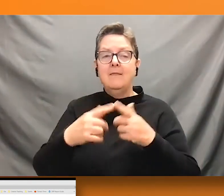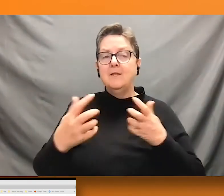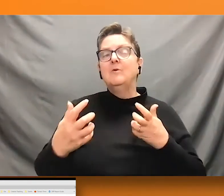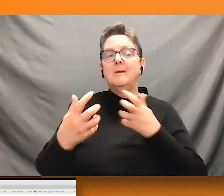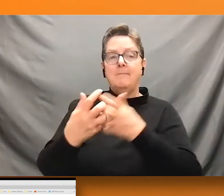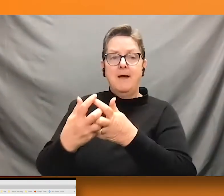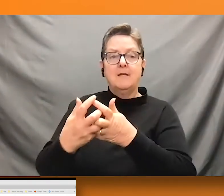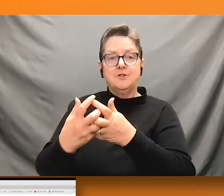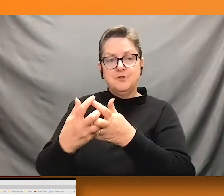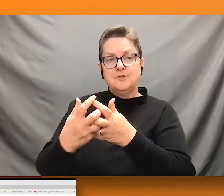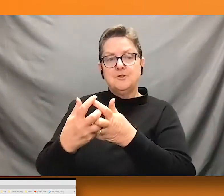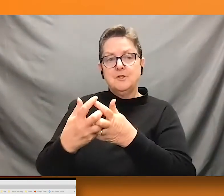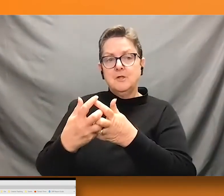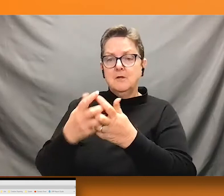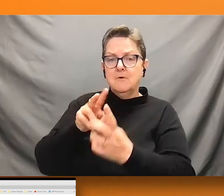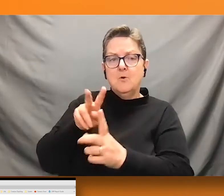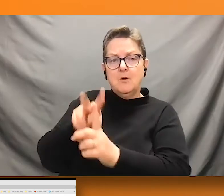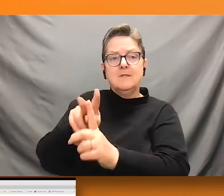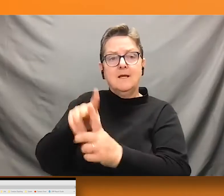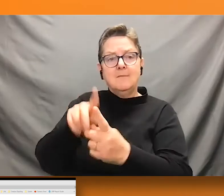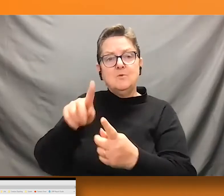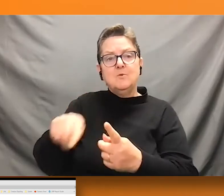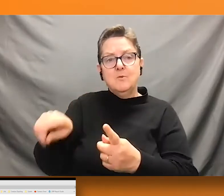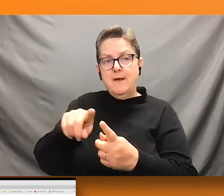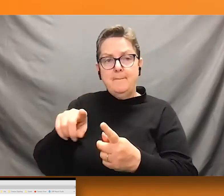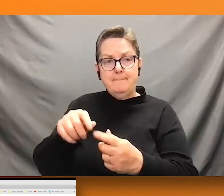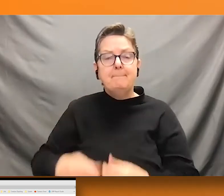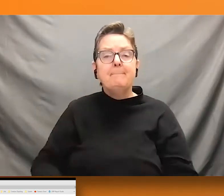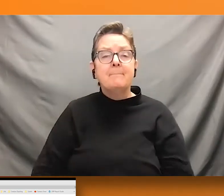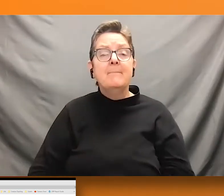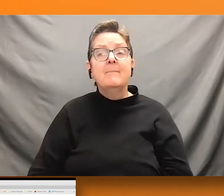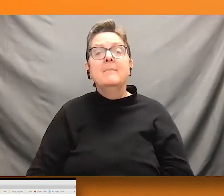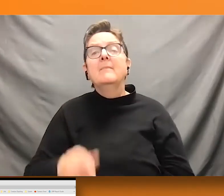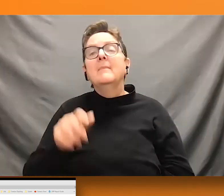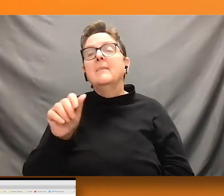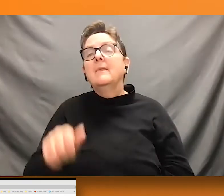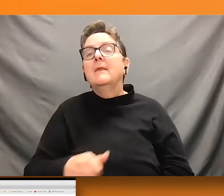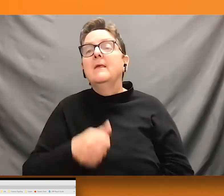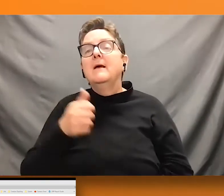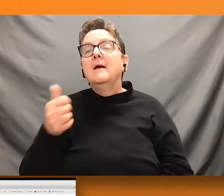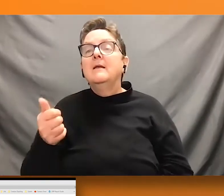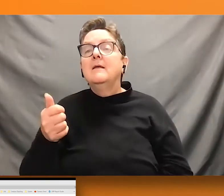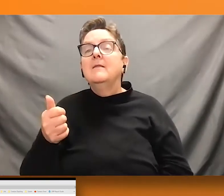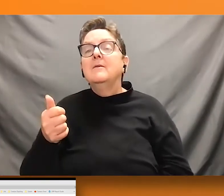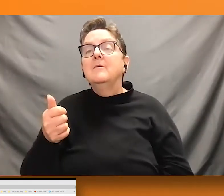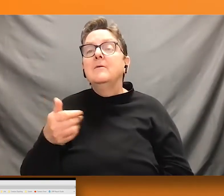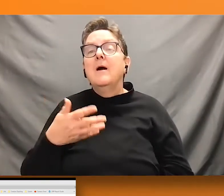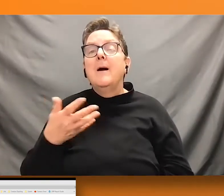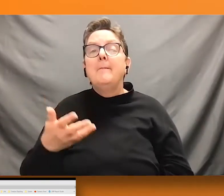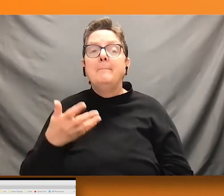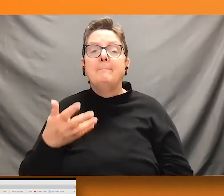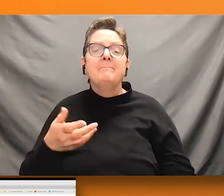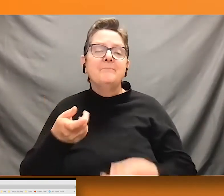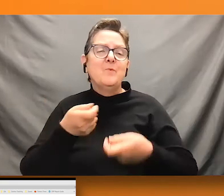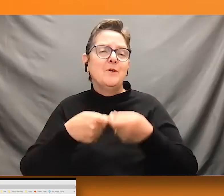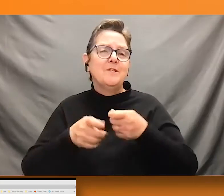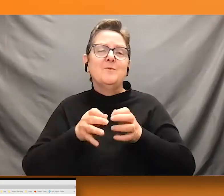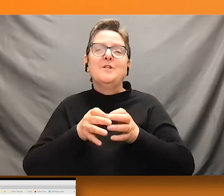independent reading levels might be, and that way you can match the reading to their independent reading level or their instructional reading level,